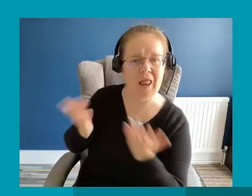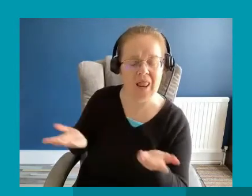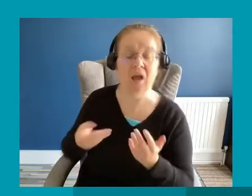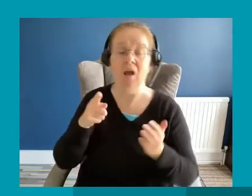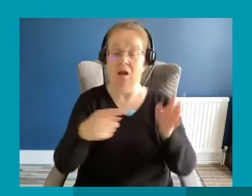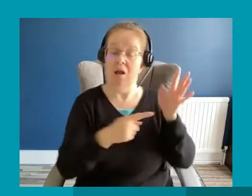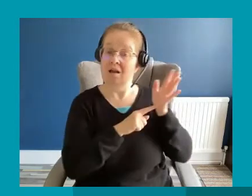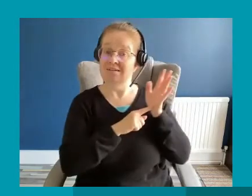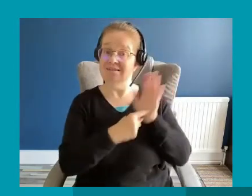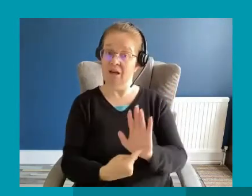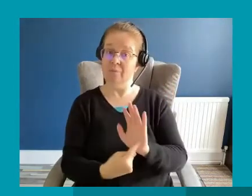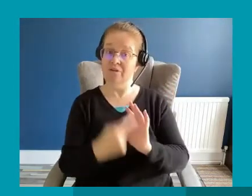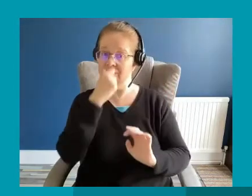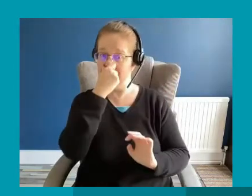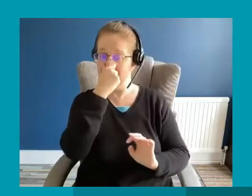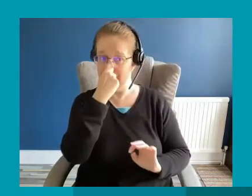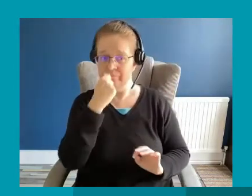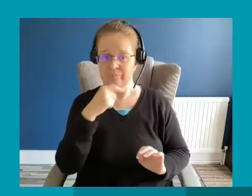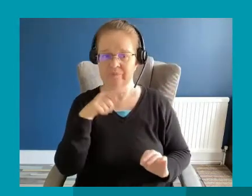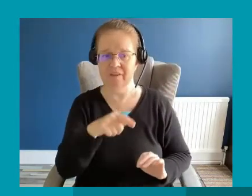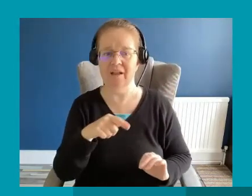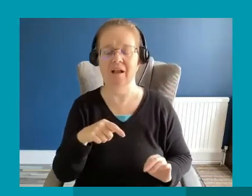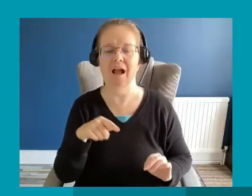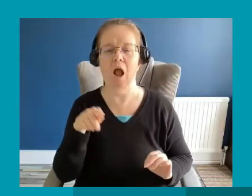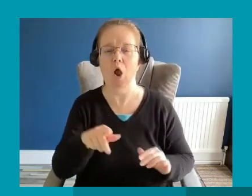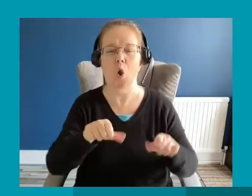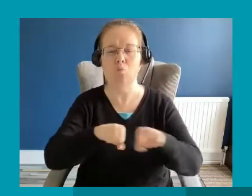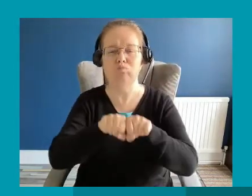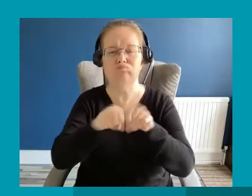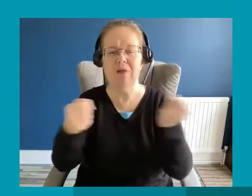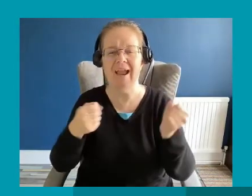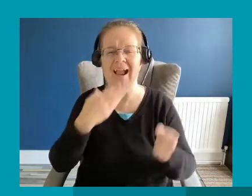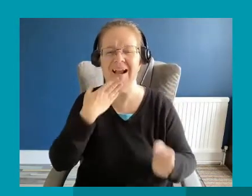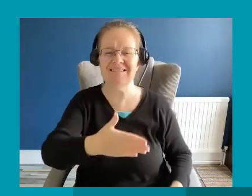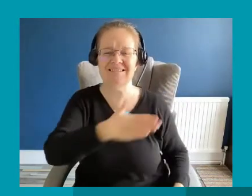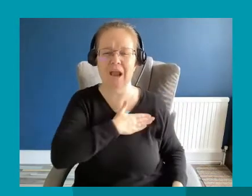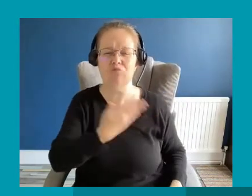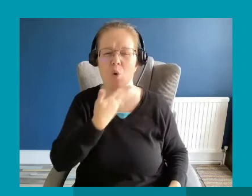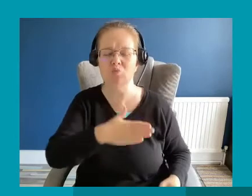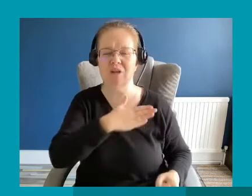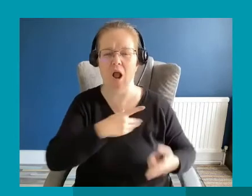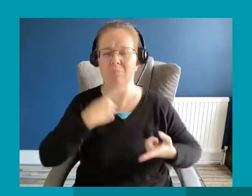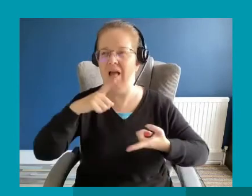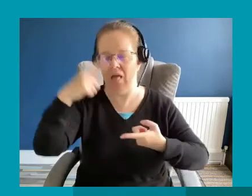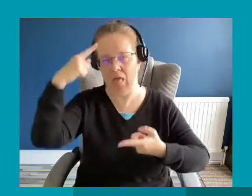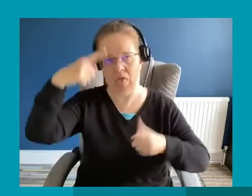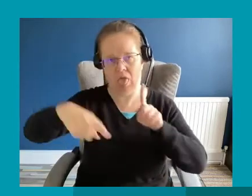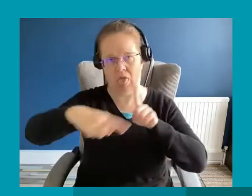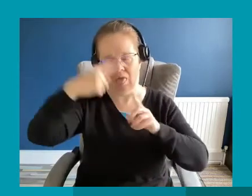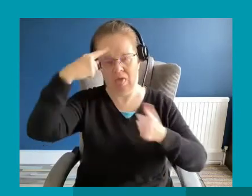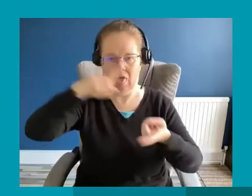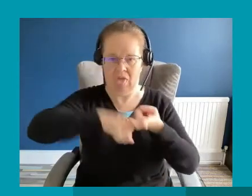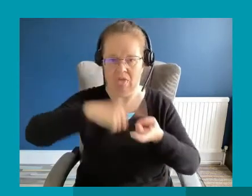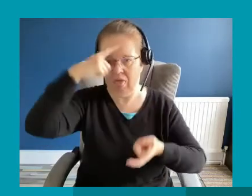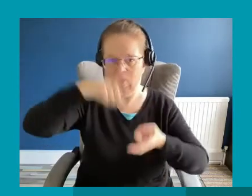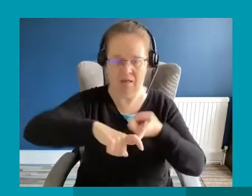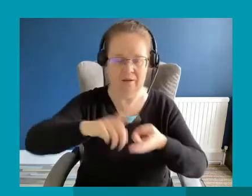By demonstrating that you're probably breaking down some stereotypes. That person sitting Opposite you, might be thinking, wow1